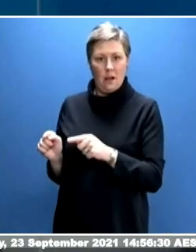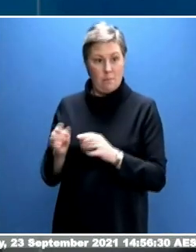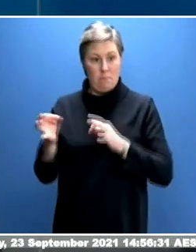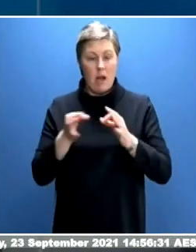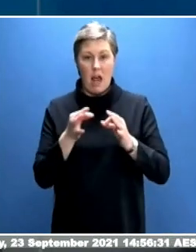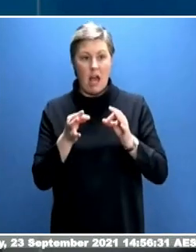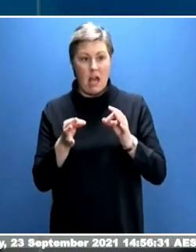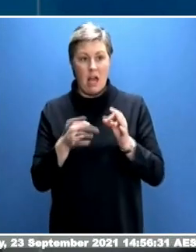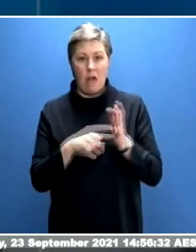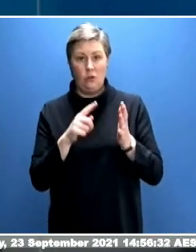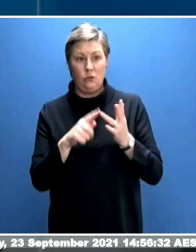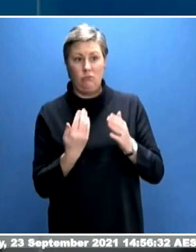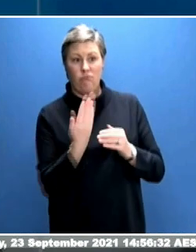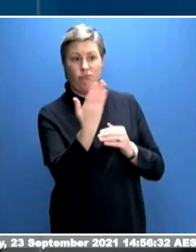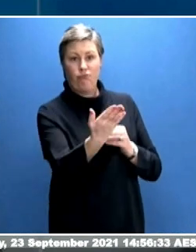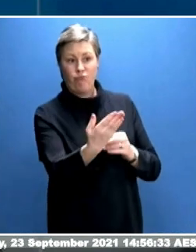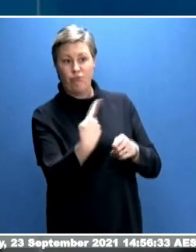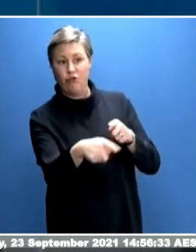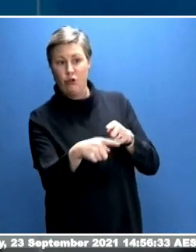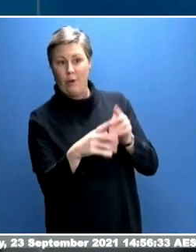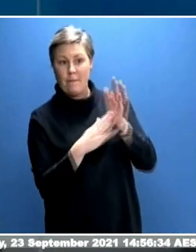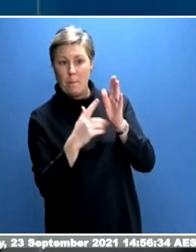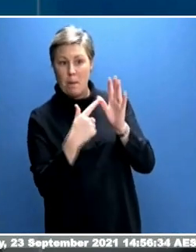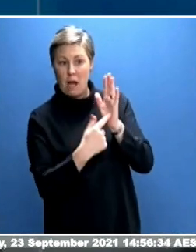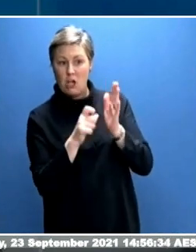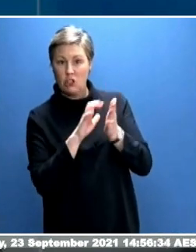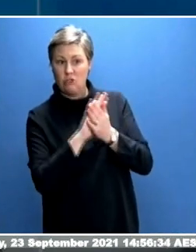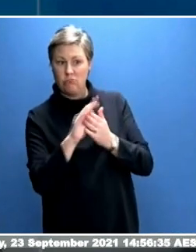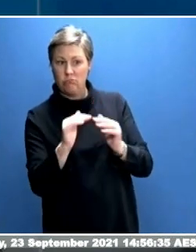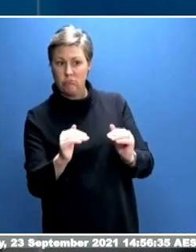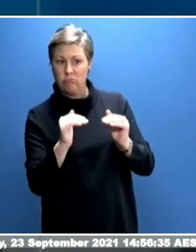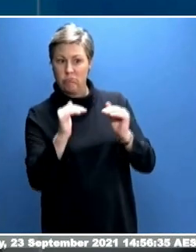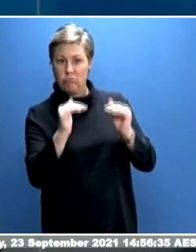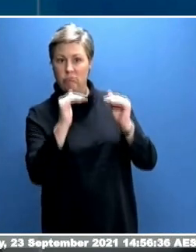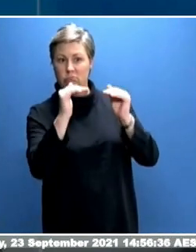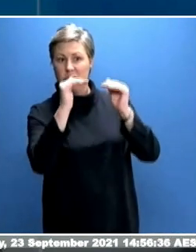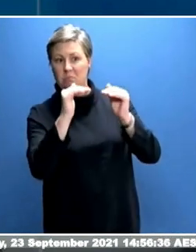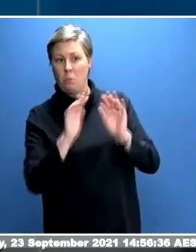to be improved in March and to be progressed for September-October sittings.